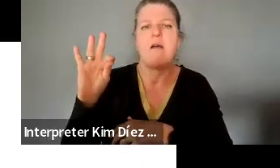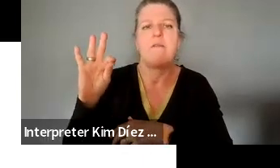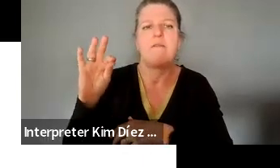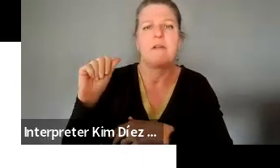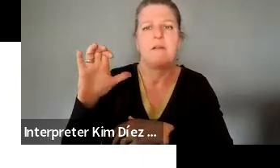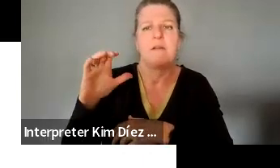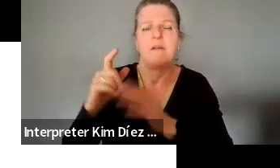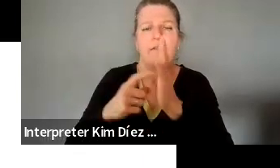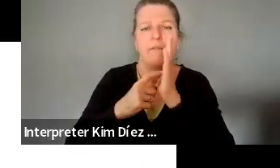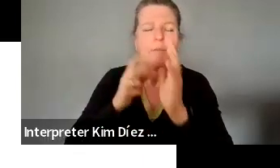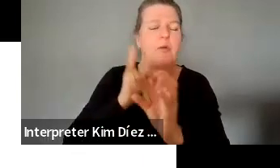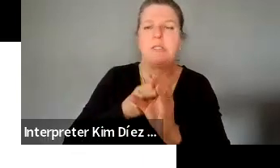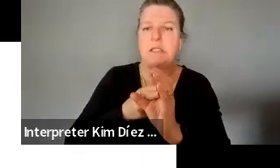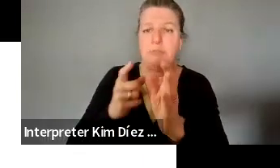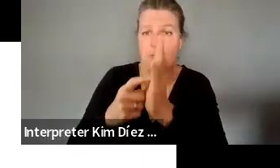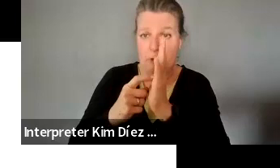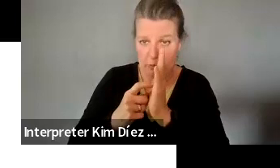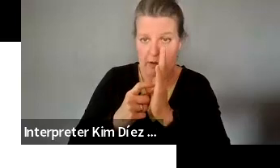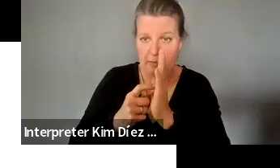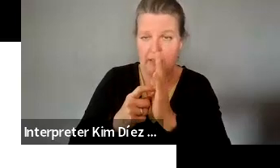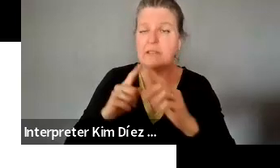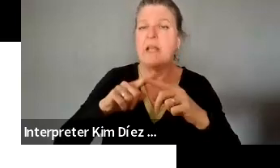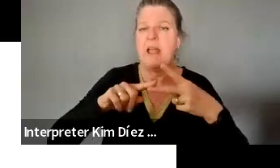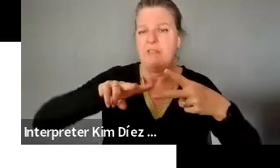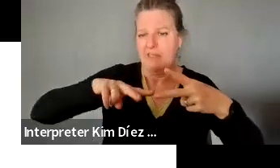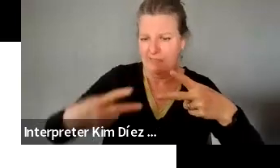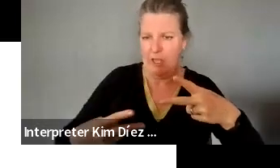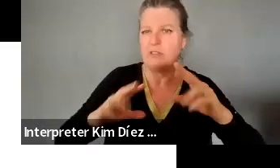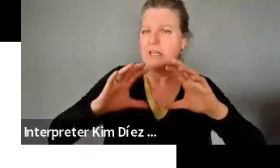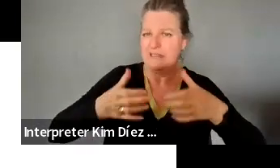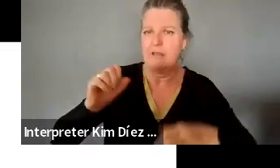or participant requirements, and there's a second set. [Guest] Oh, okay, got it.